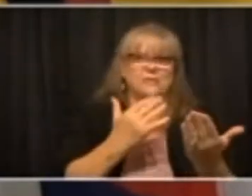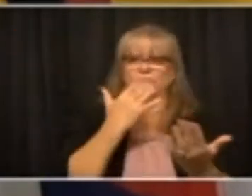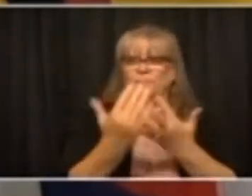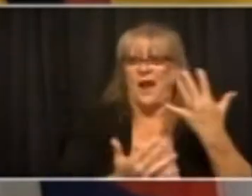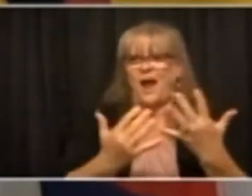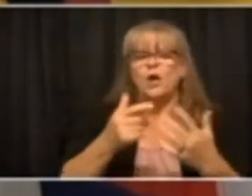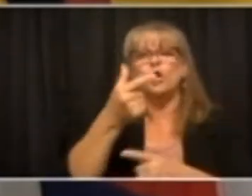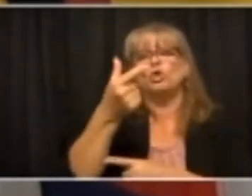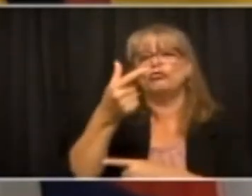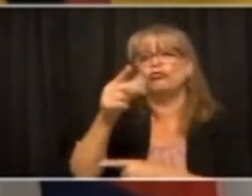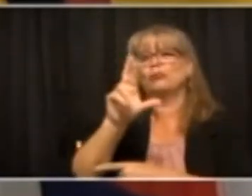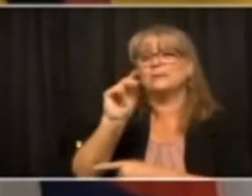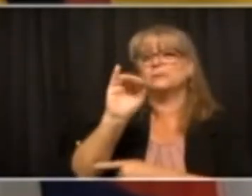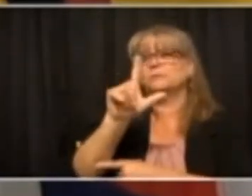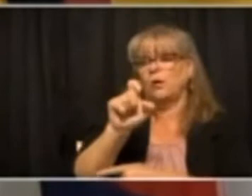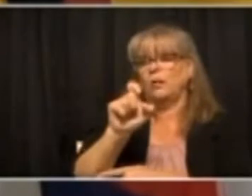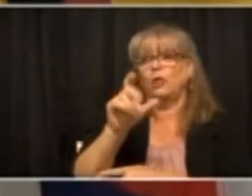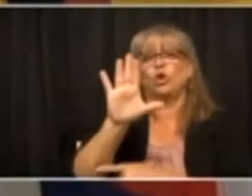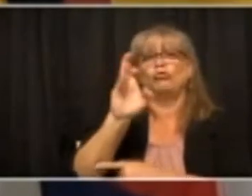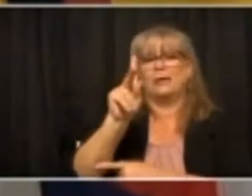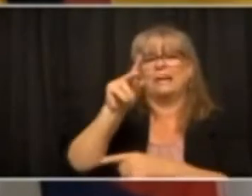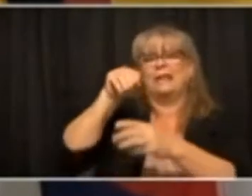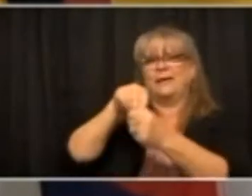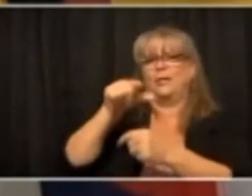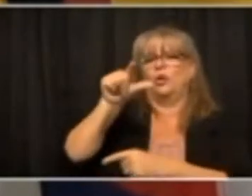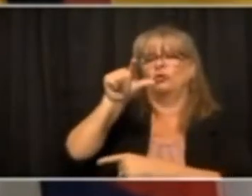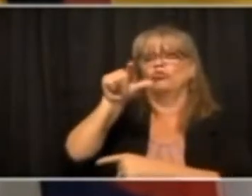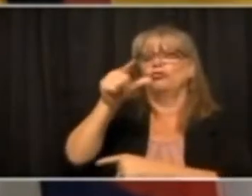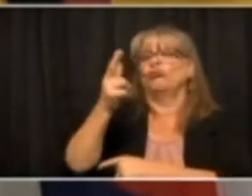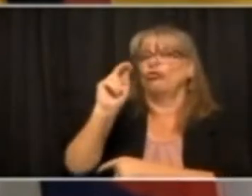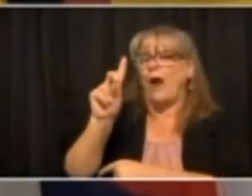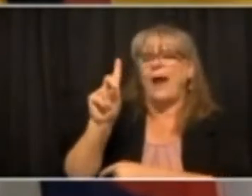entire nation we're receiving and deploying resources from